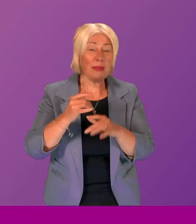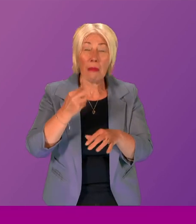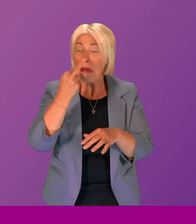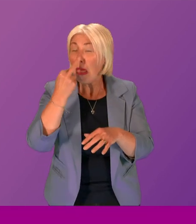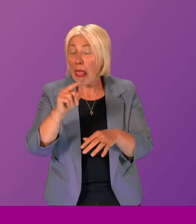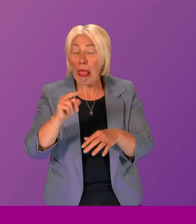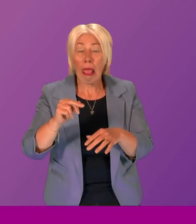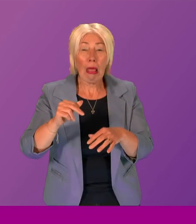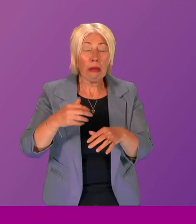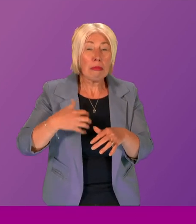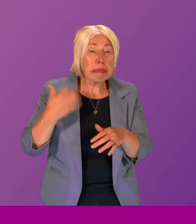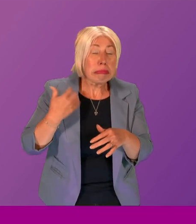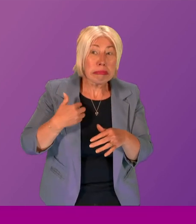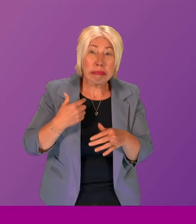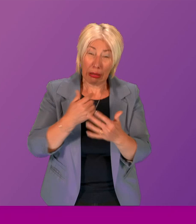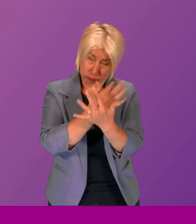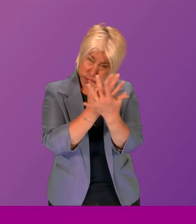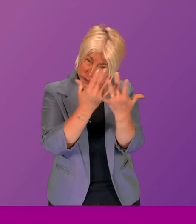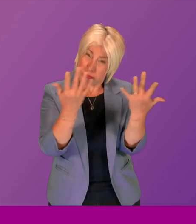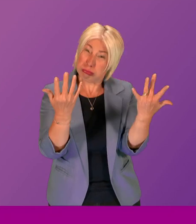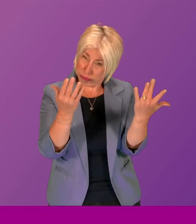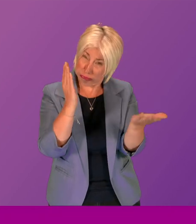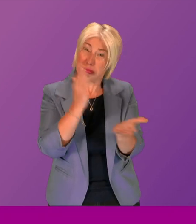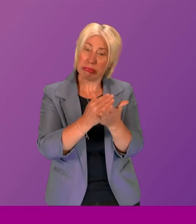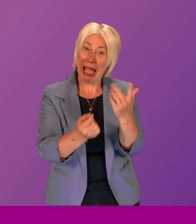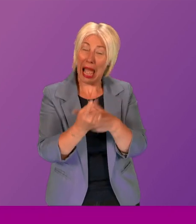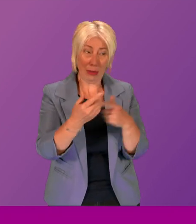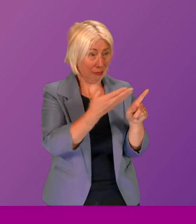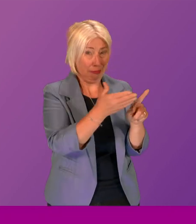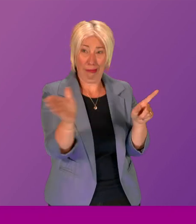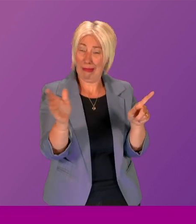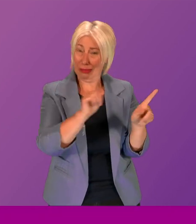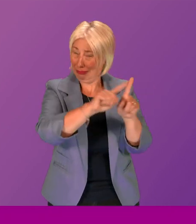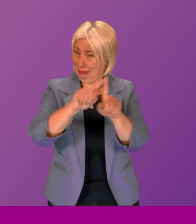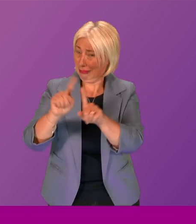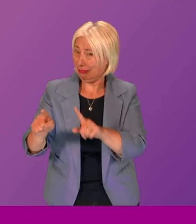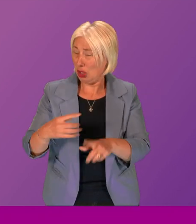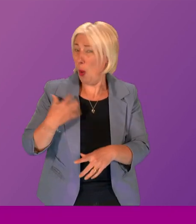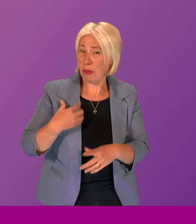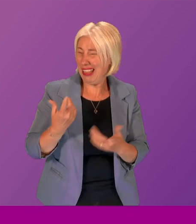range of legal matters and right across the legal landscape. I have absolute faith in